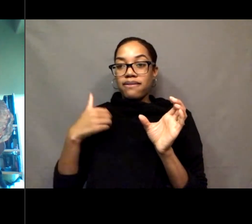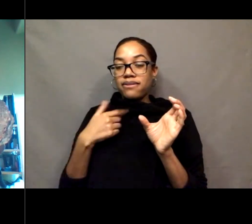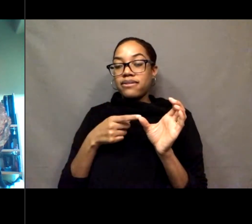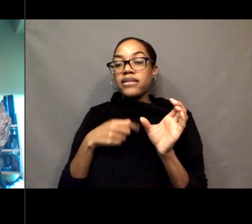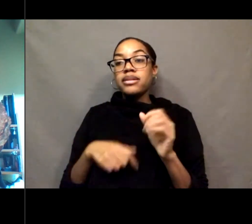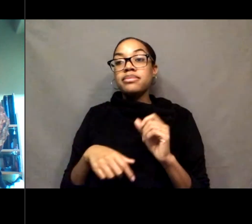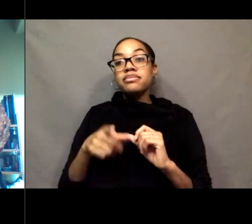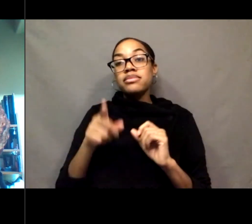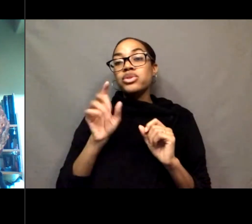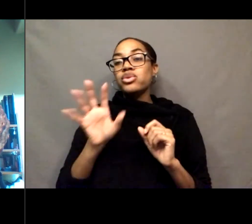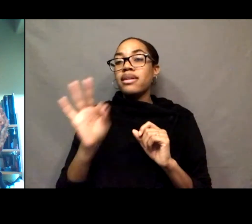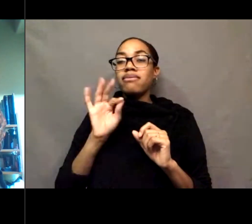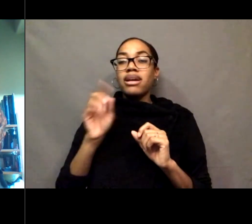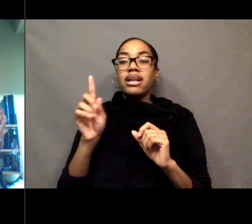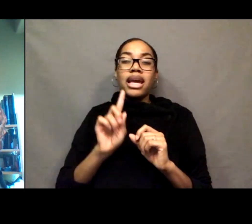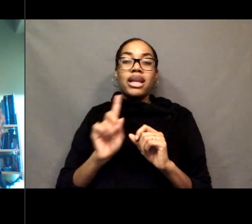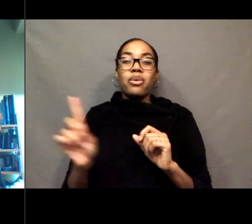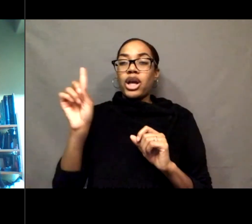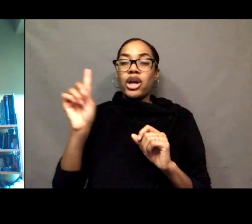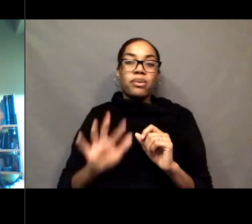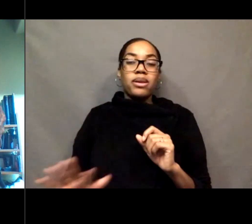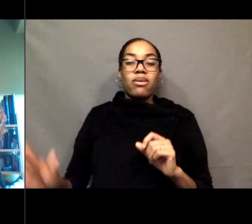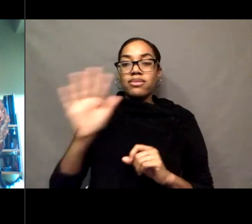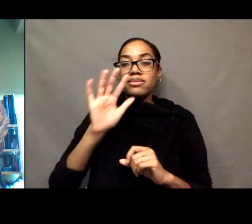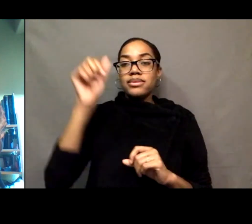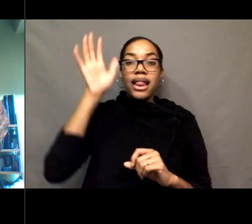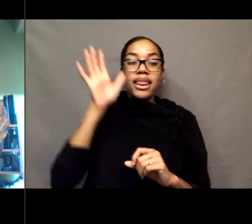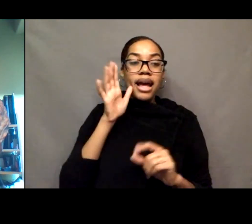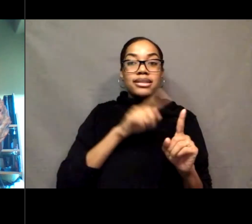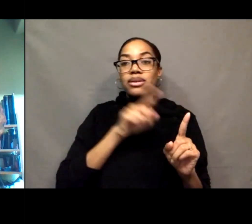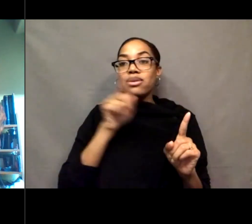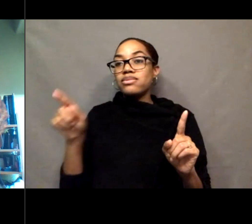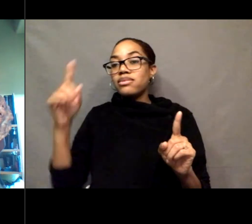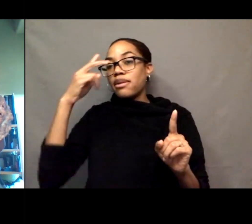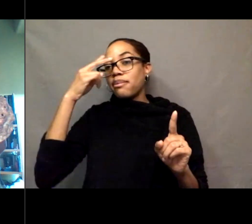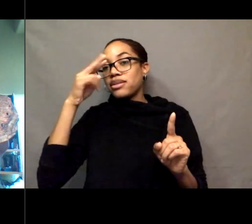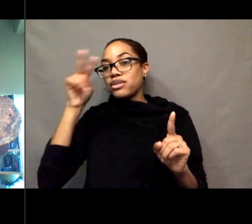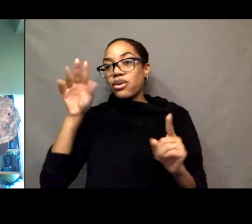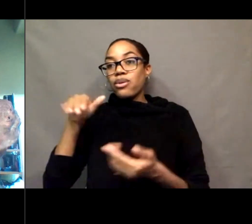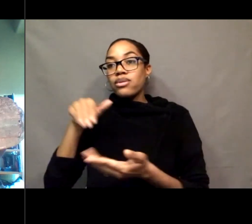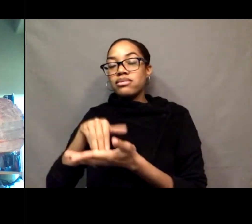from Alaska to Central Mexico, they occur across that entire range.